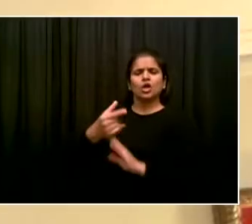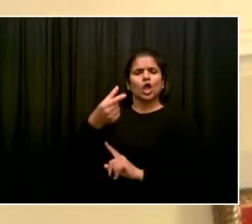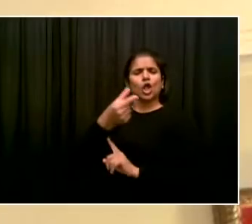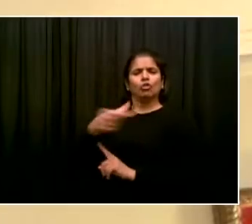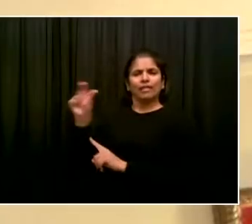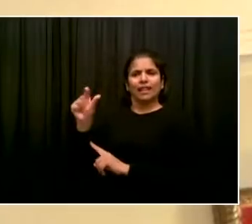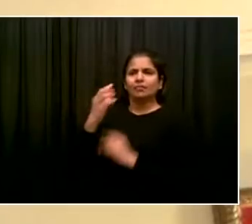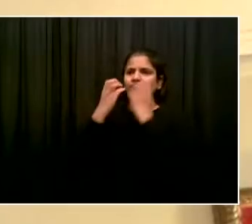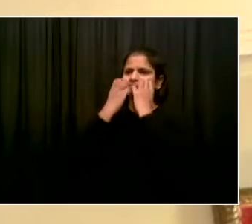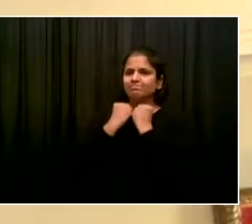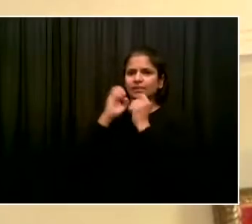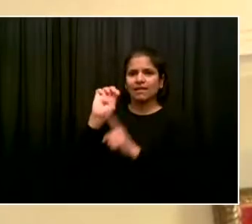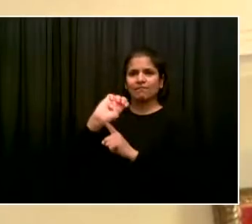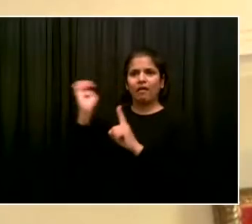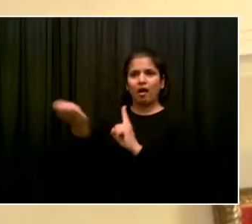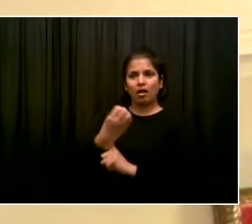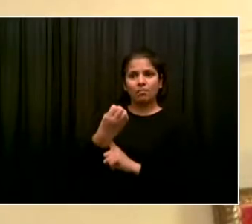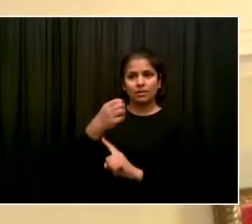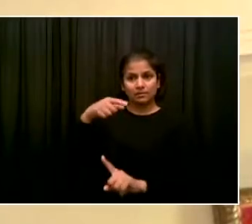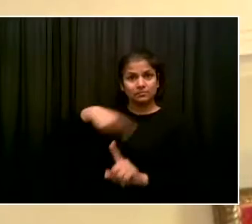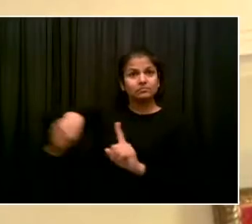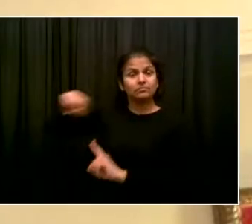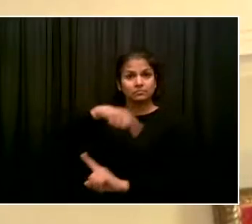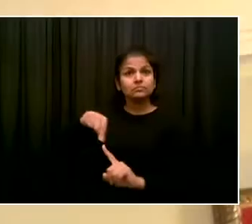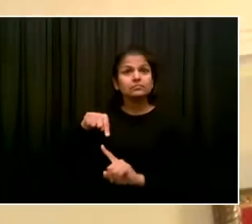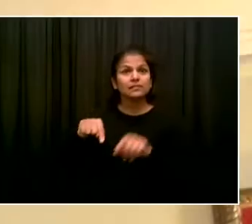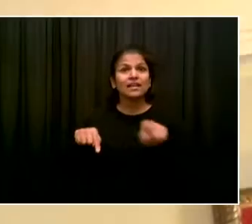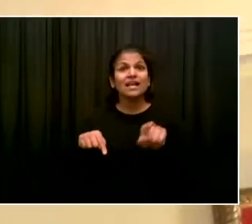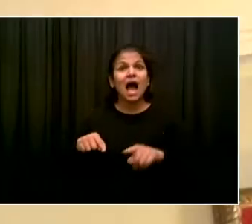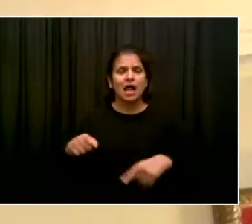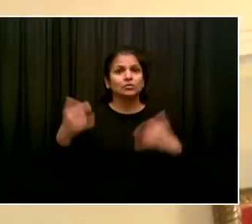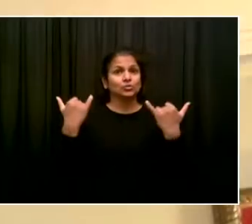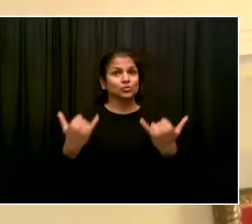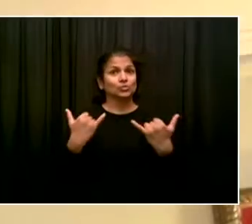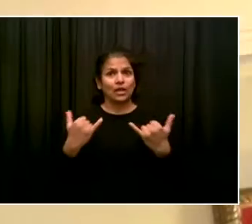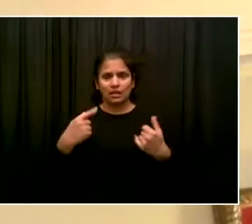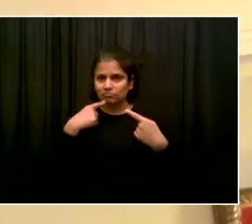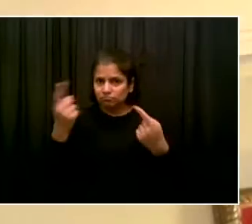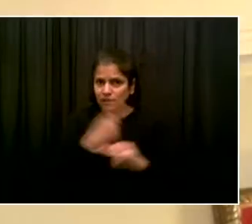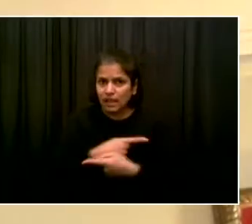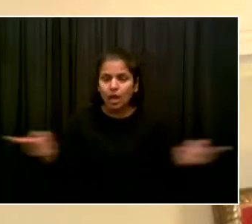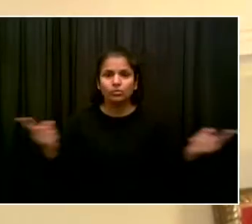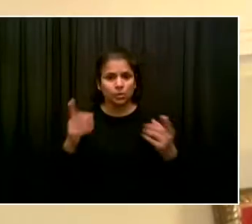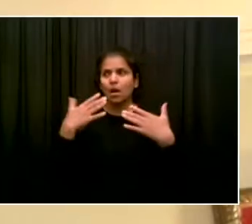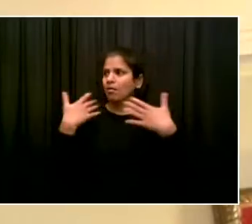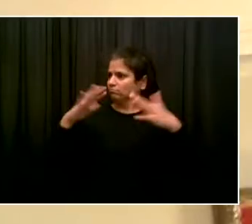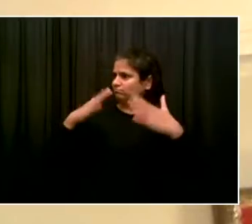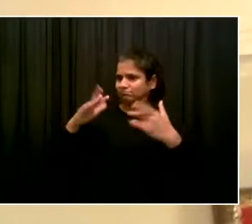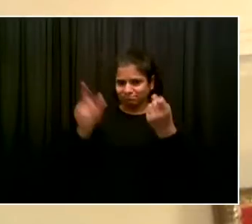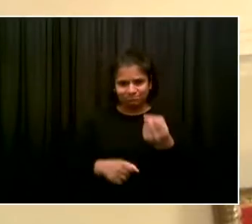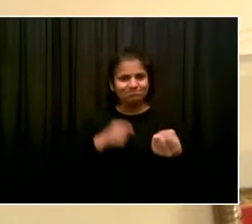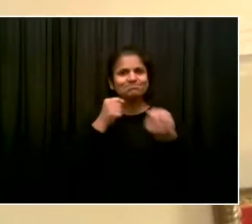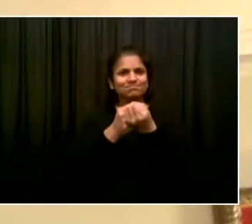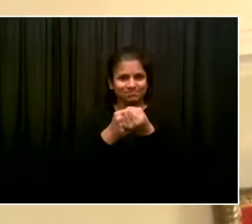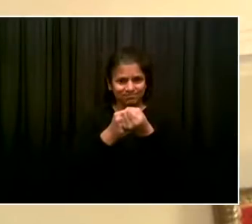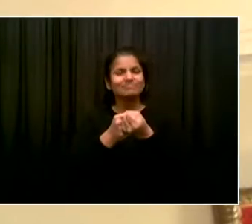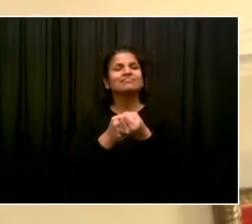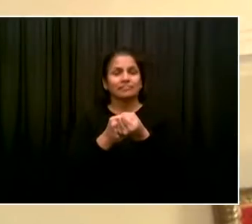WE ARE ANNOUNCING THIS INITIATIVE TODAY AND I KNOW IT